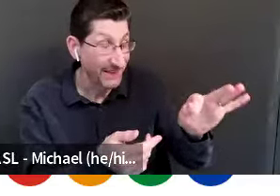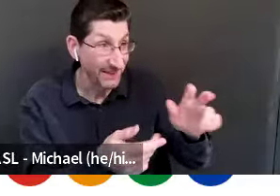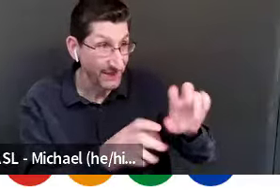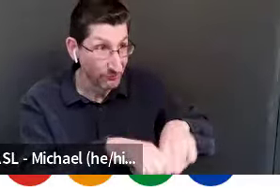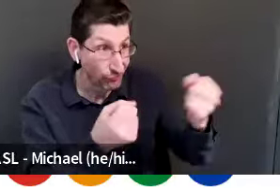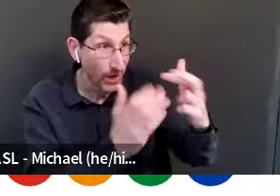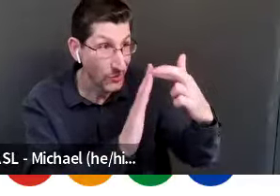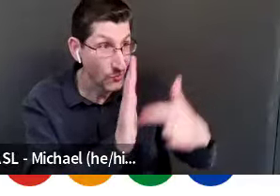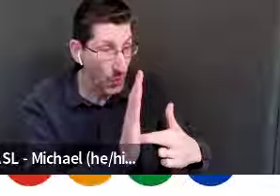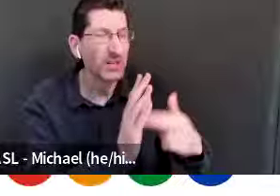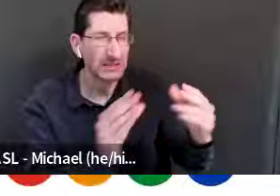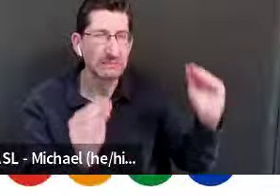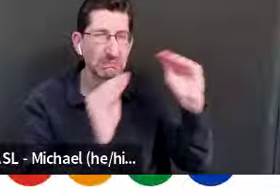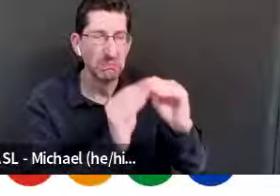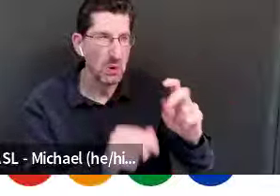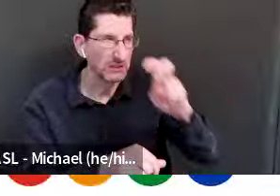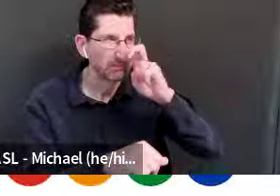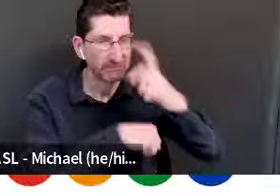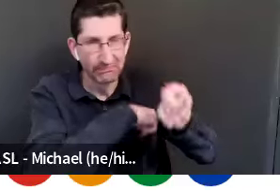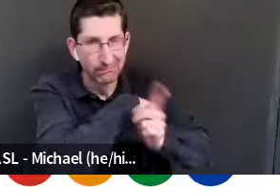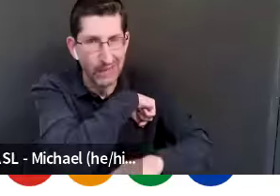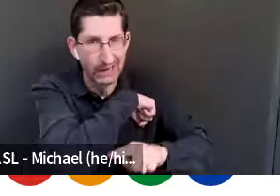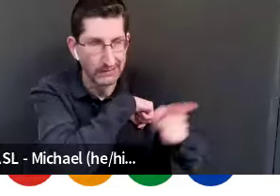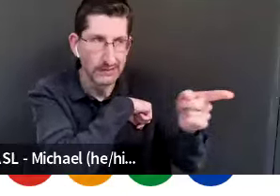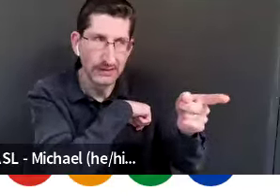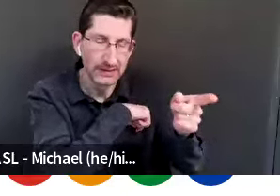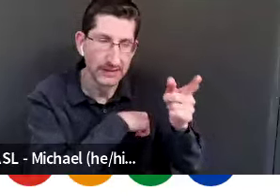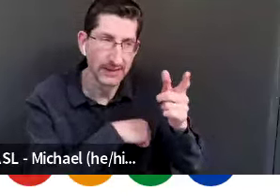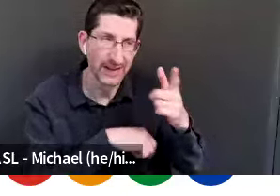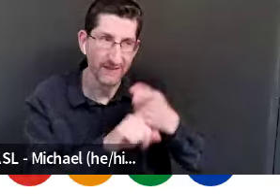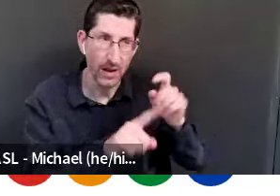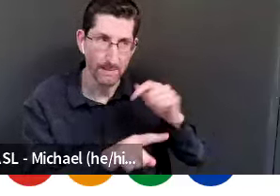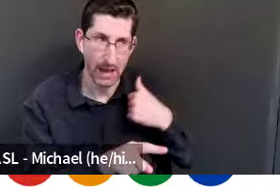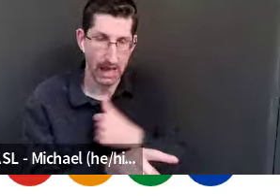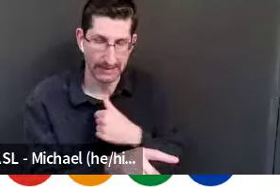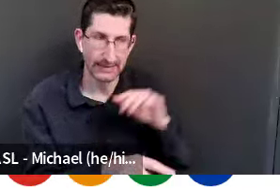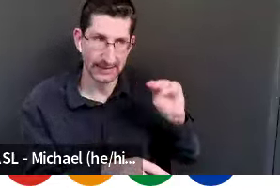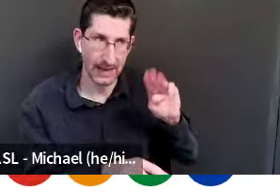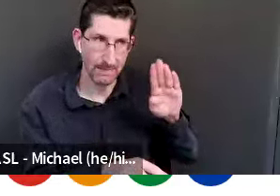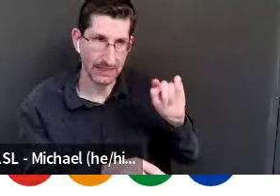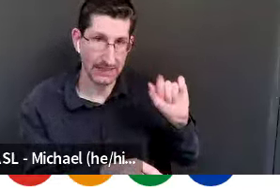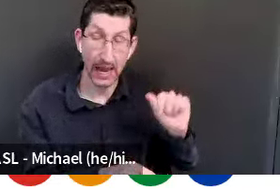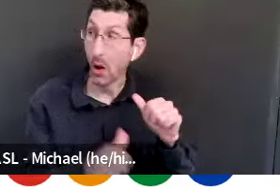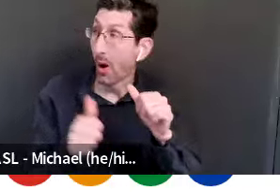THIS. AND SOME ADDITIONAL PENALTIES TO REALLY UNDERSCORE THE IMPORTANCE